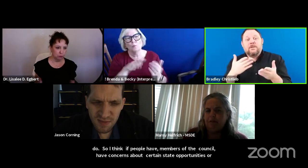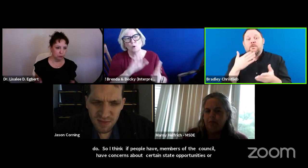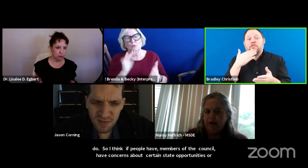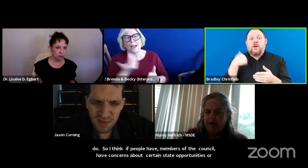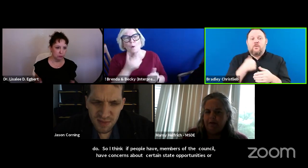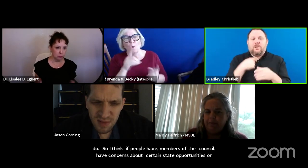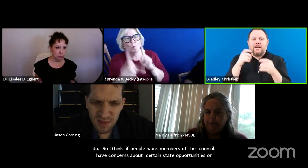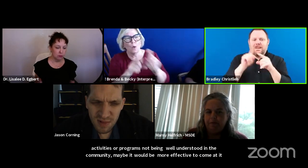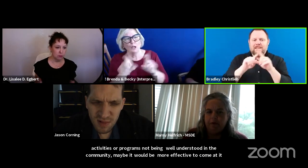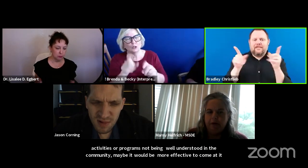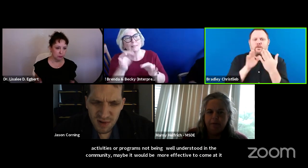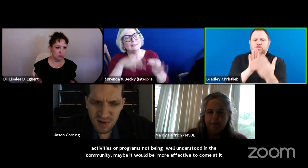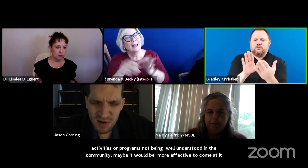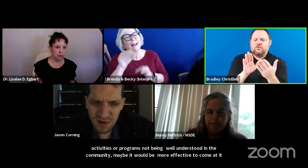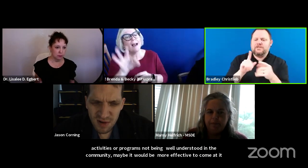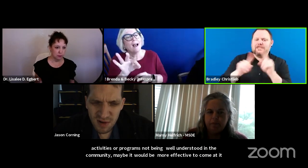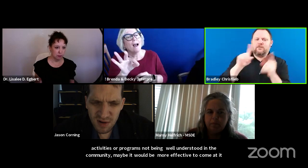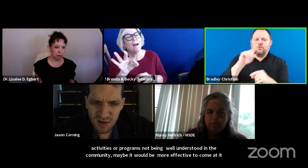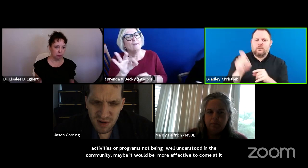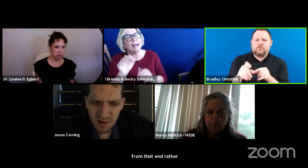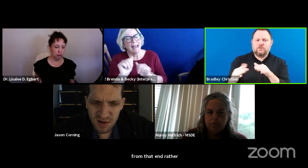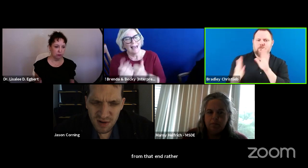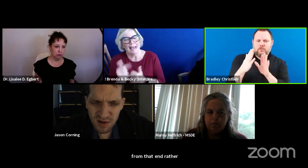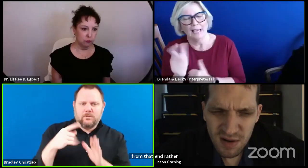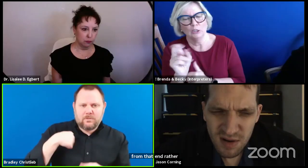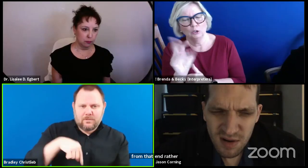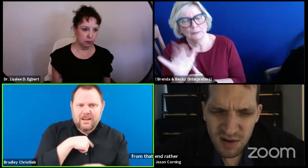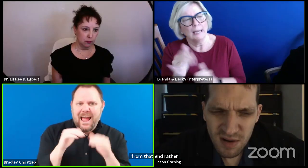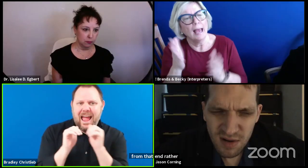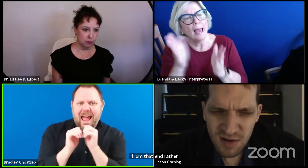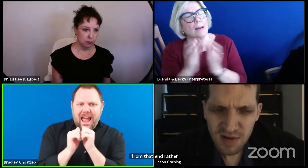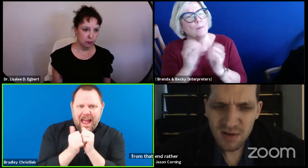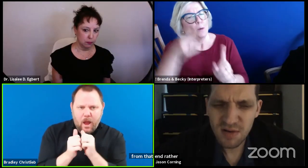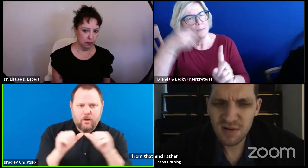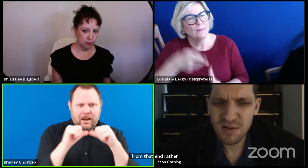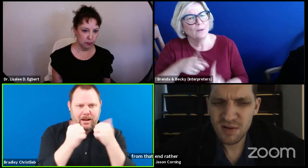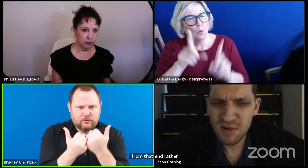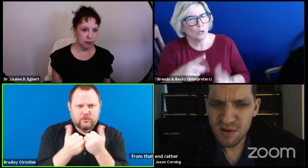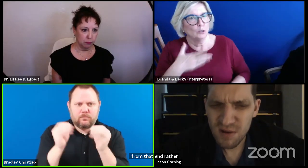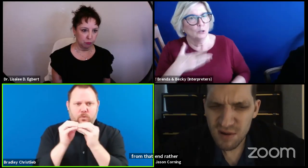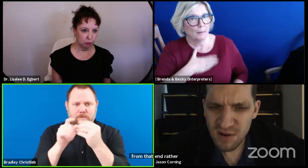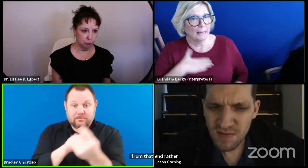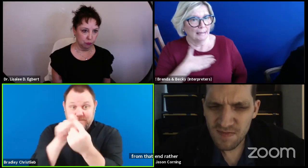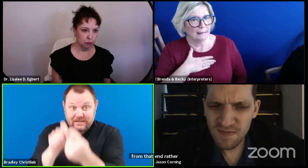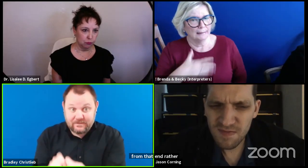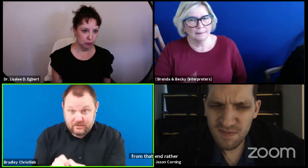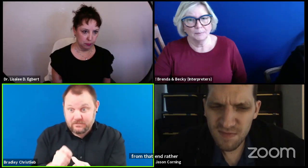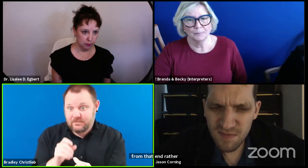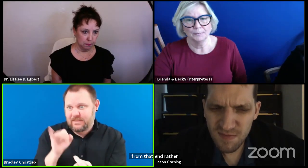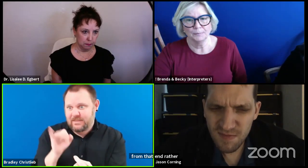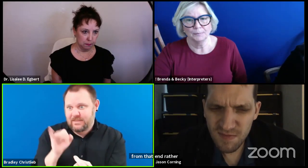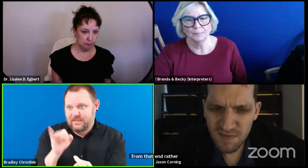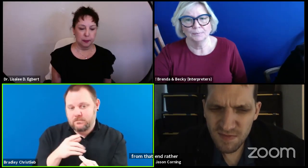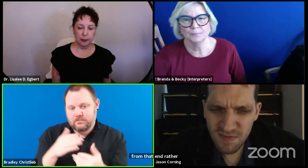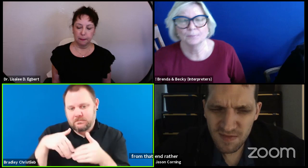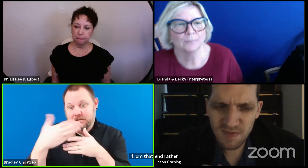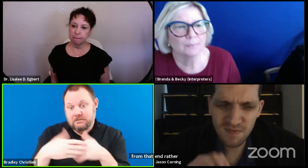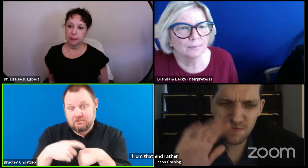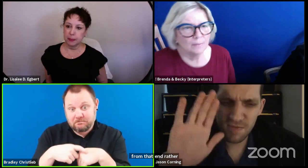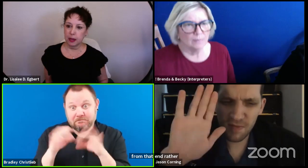Just a thought about how we might move forward.